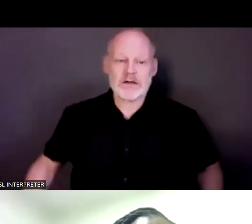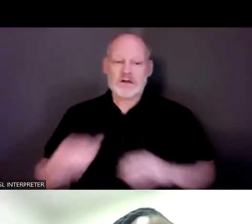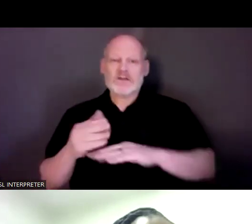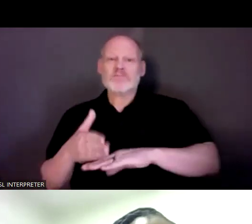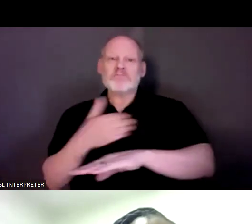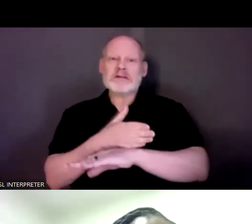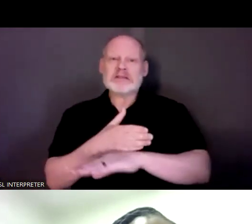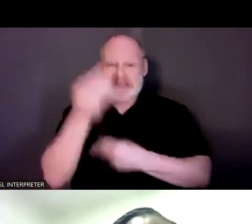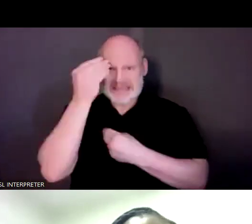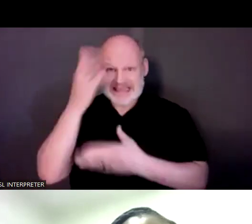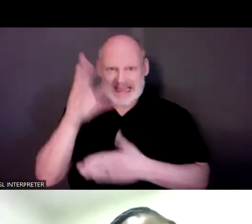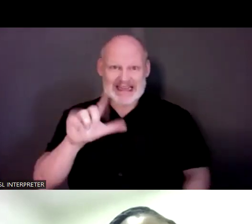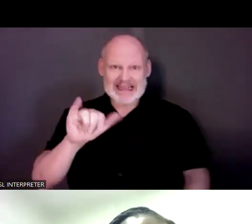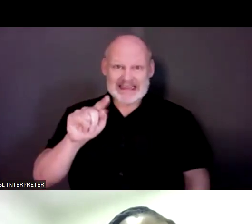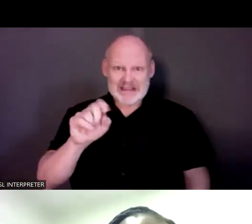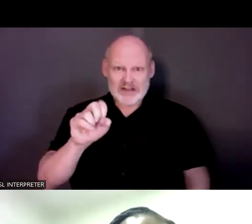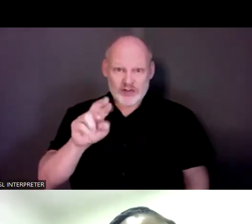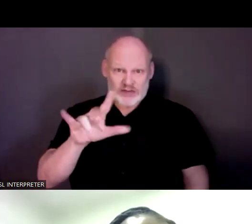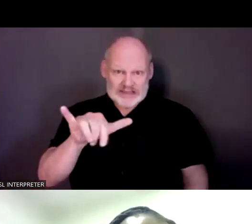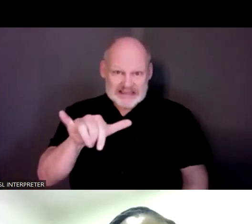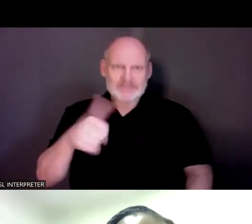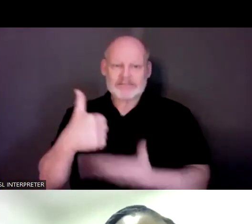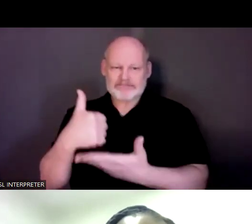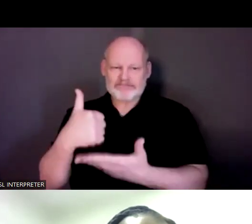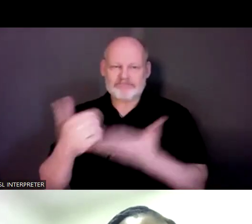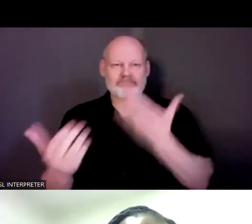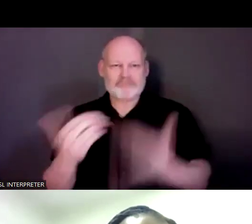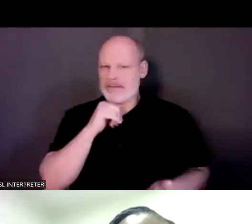our staff is helping because it might not necessarily be the attendance secretary